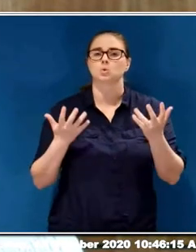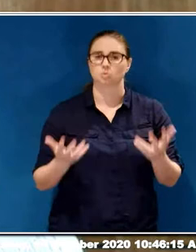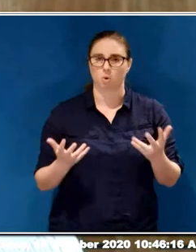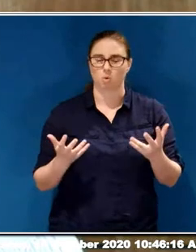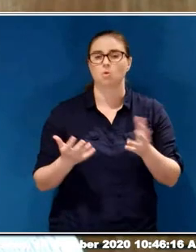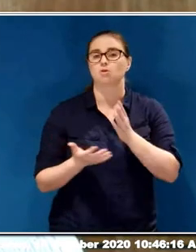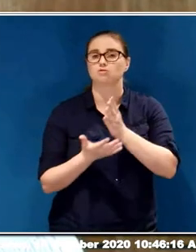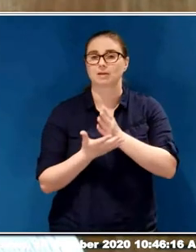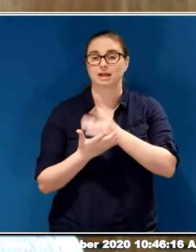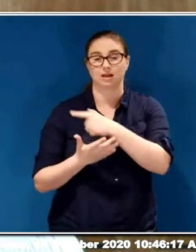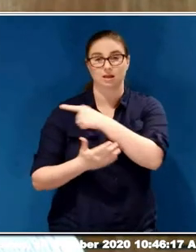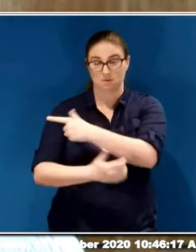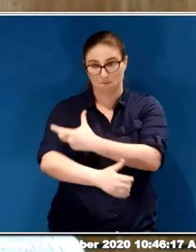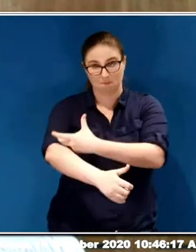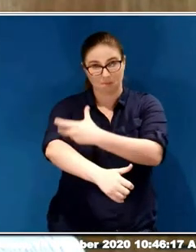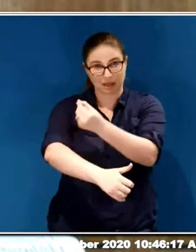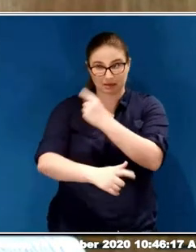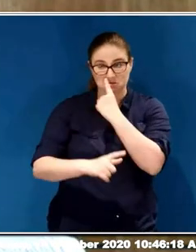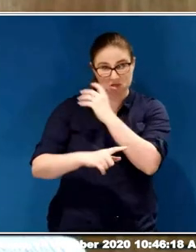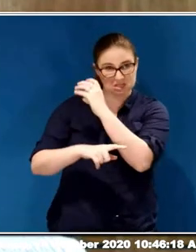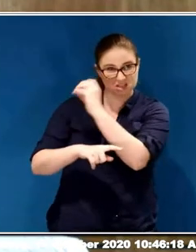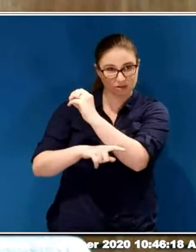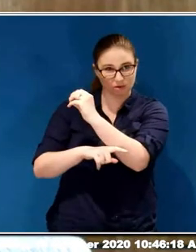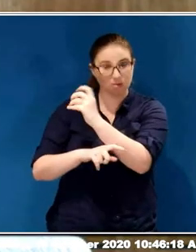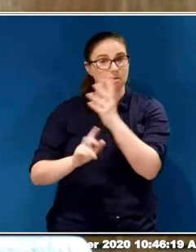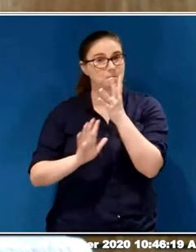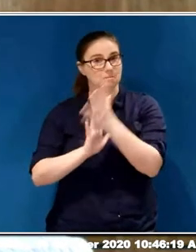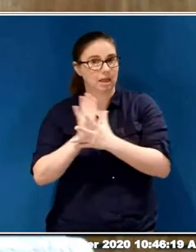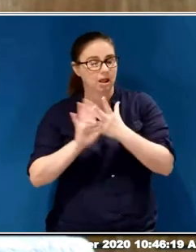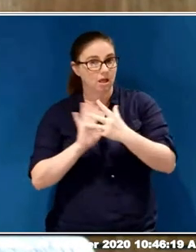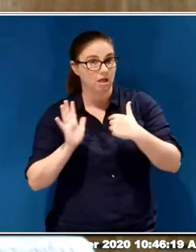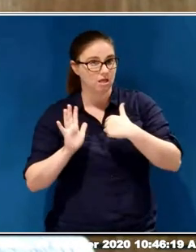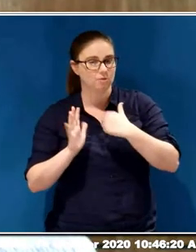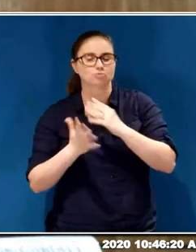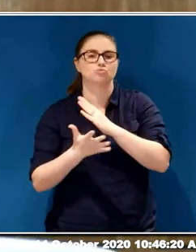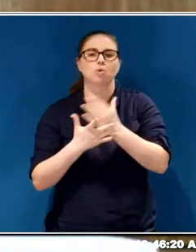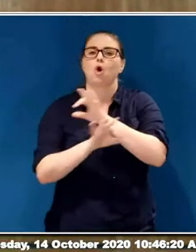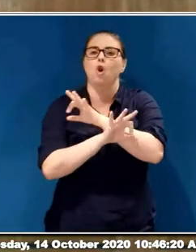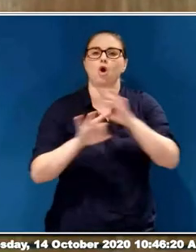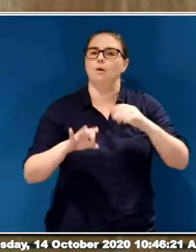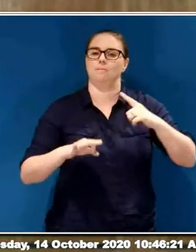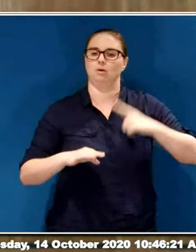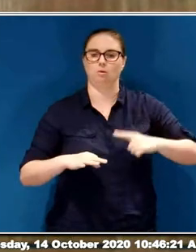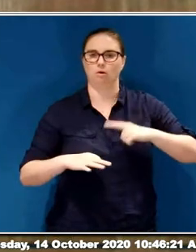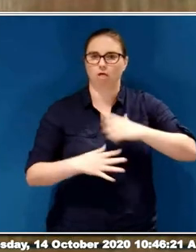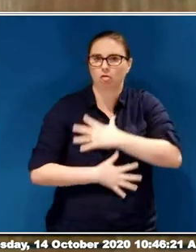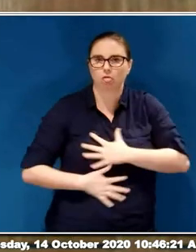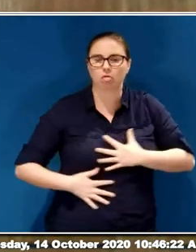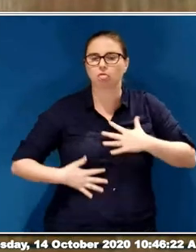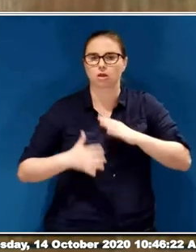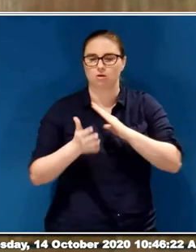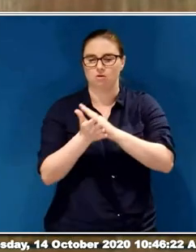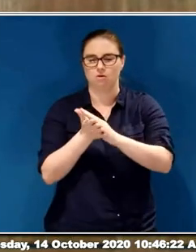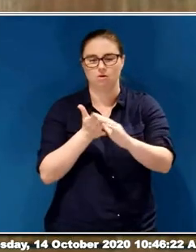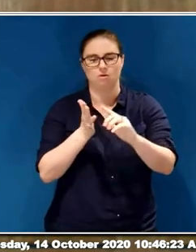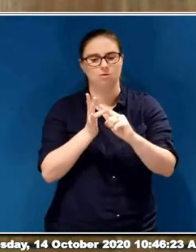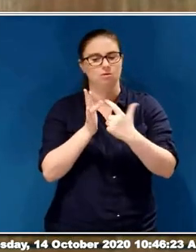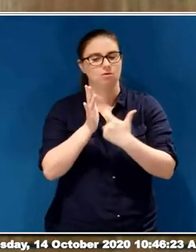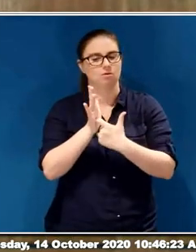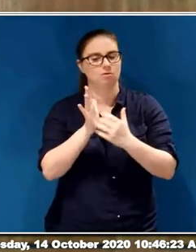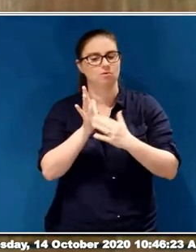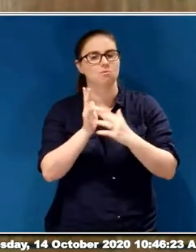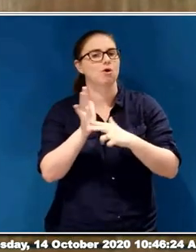It was a result of supports not being put in place for the last nine months,